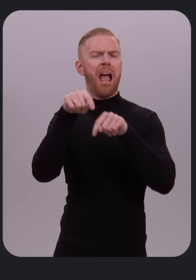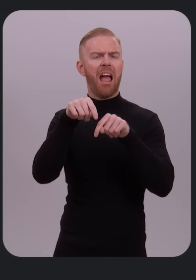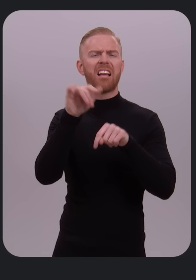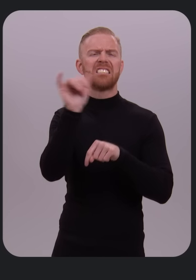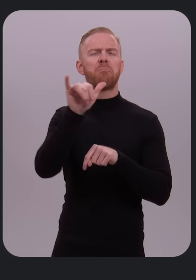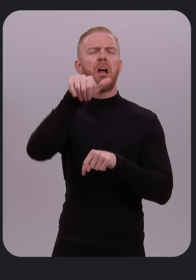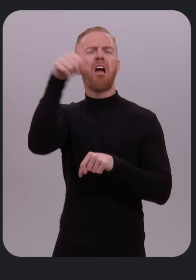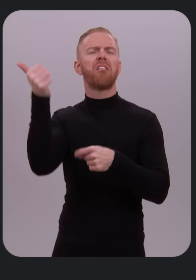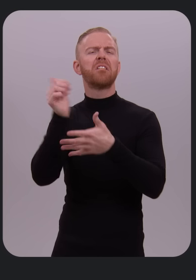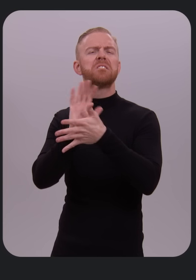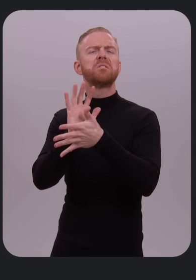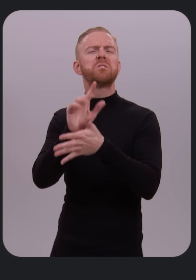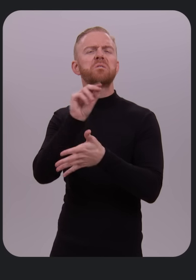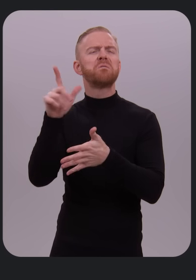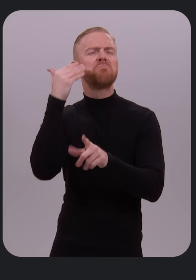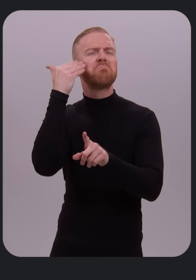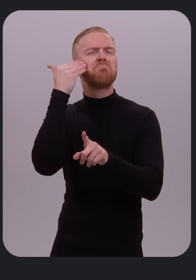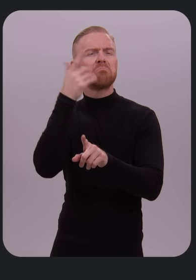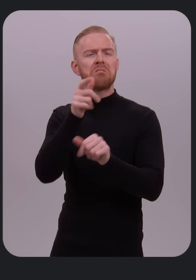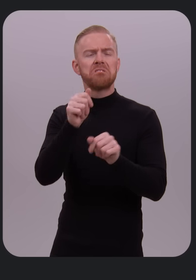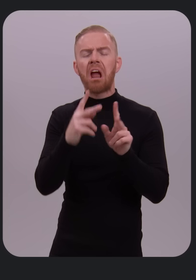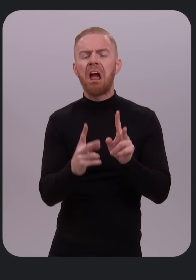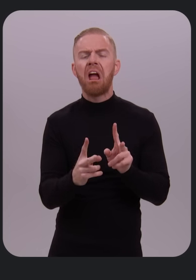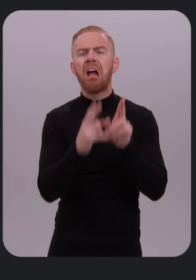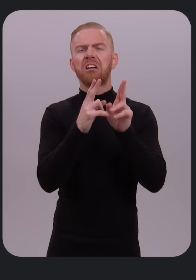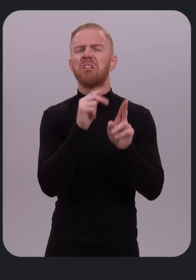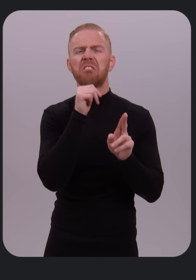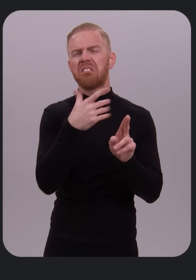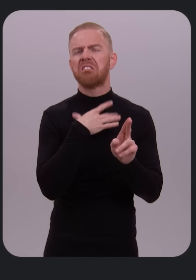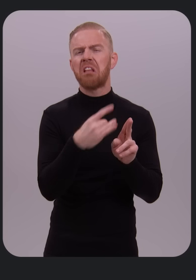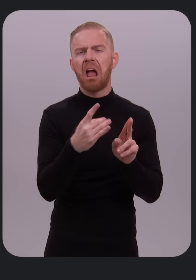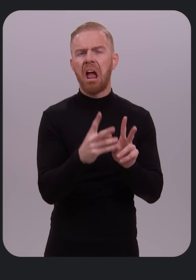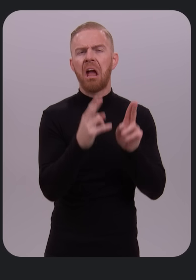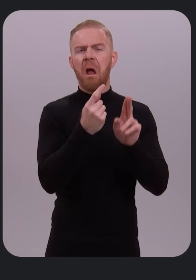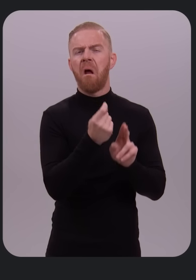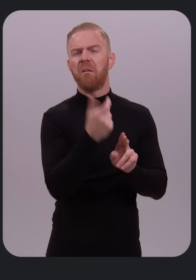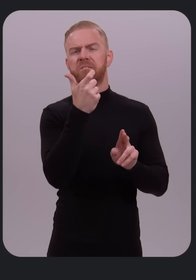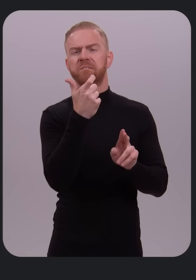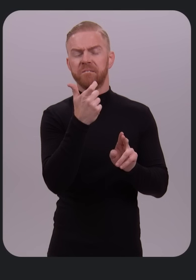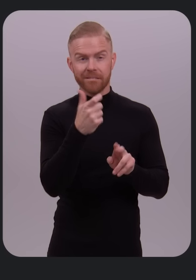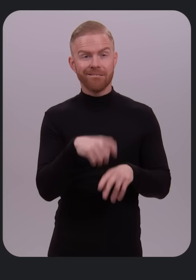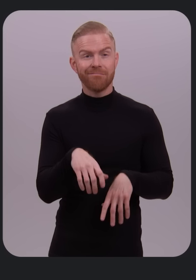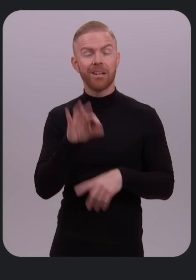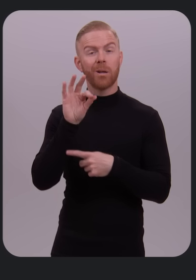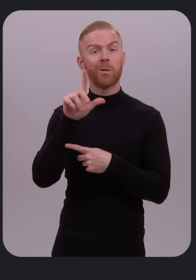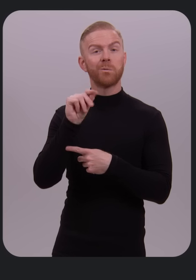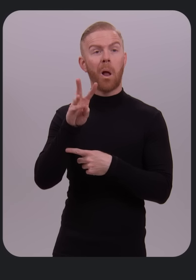and trim it up if it's not working for you. But Flow works in the other direction as well.